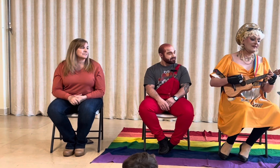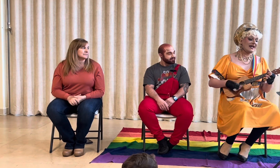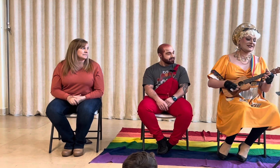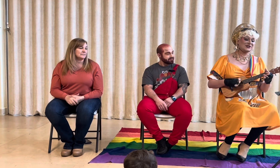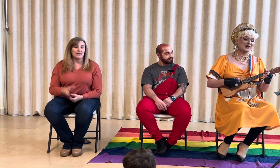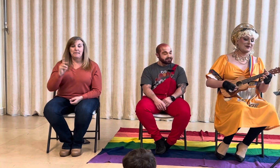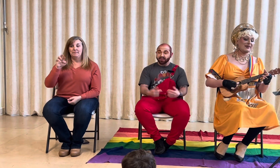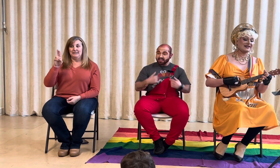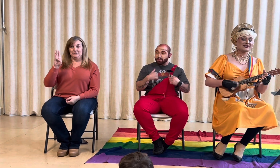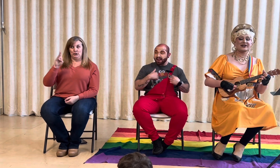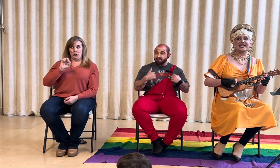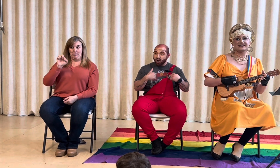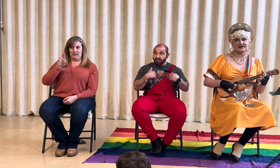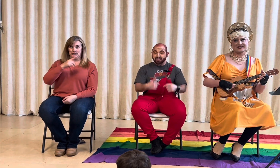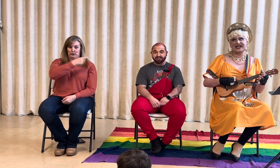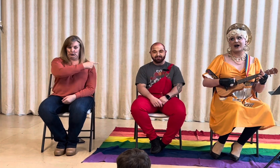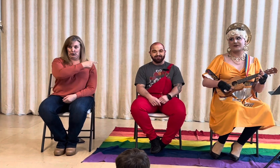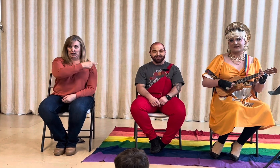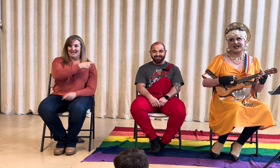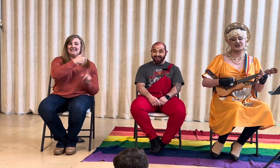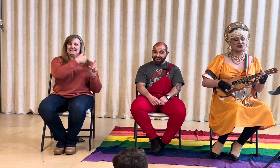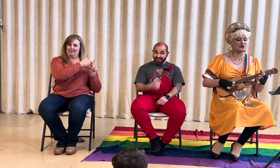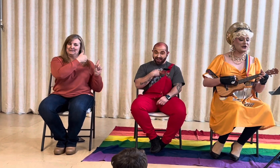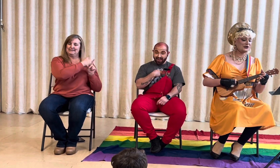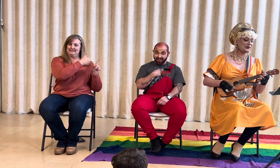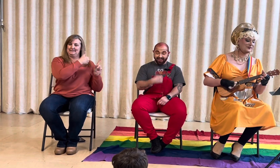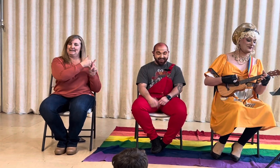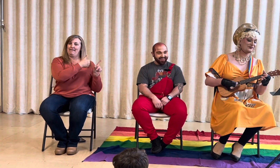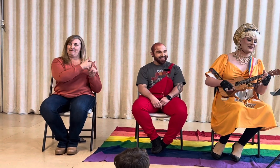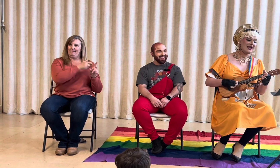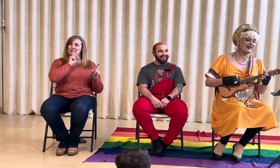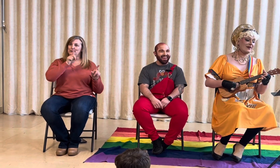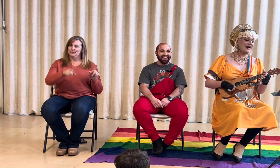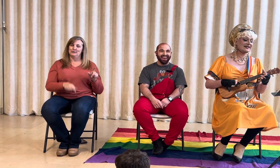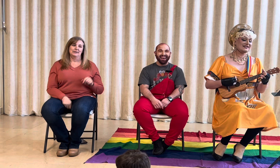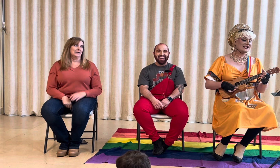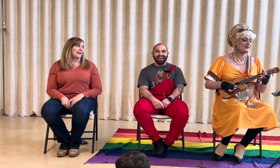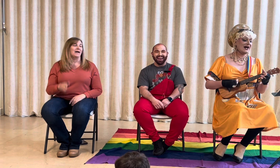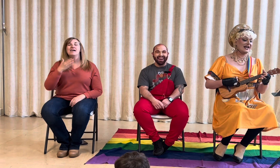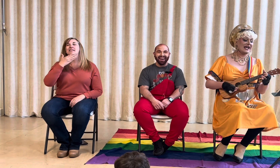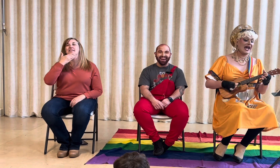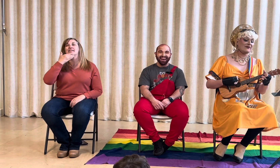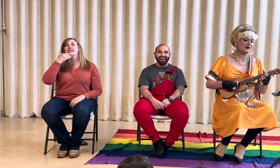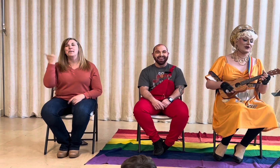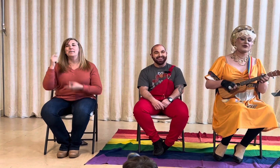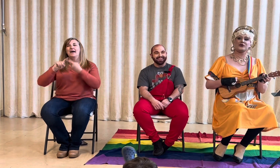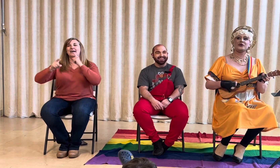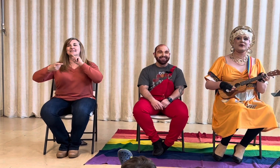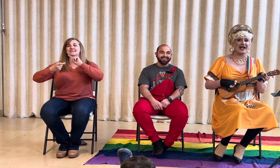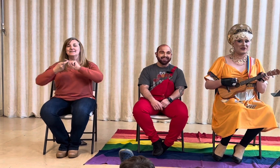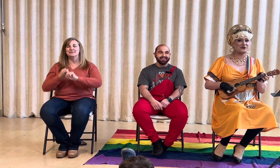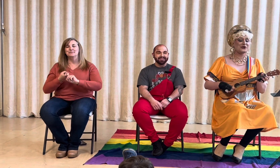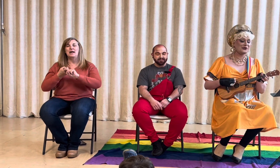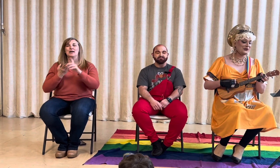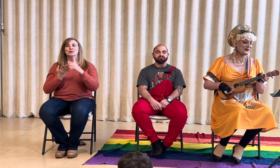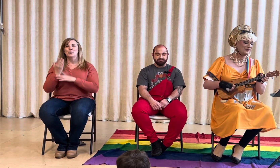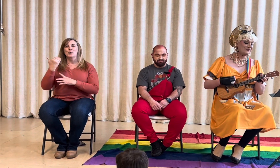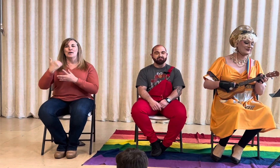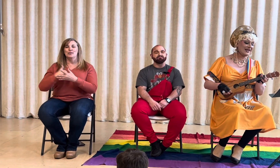Mr. Buster is himself, that's true The bestest buddy ever, through and through